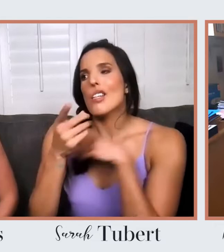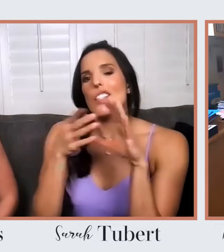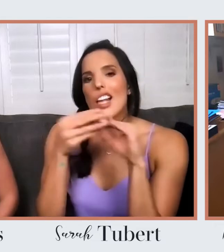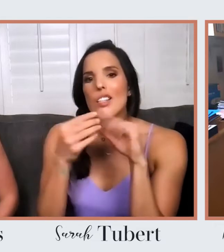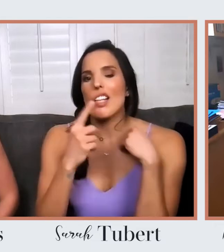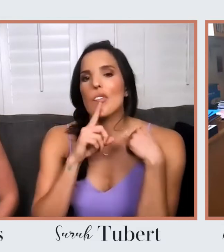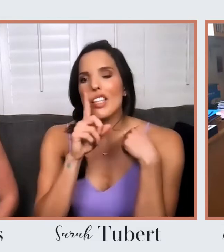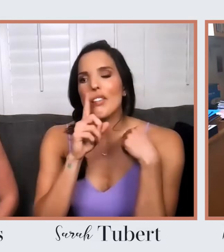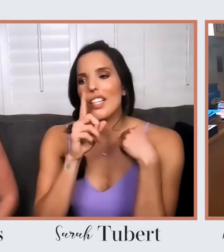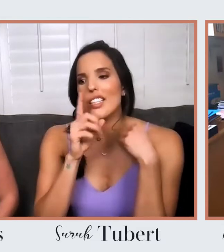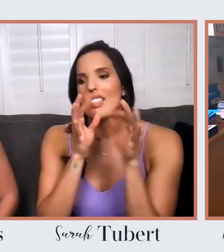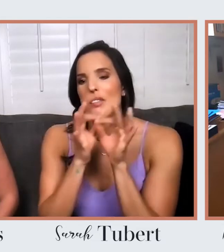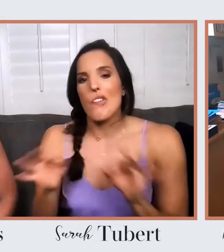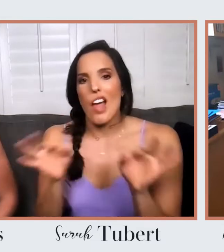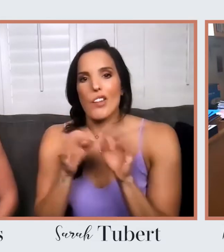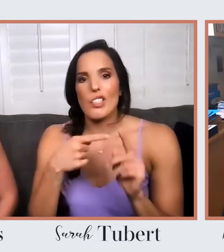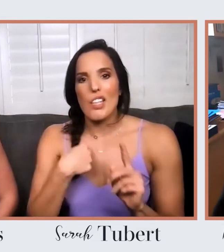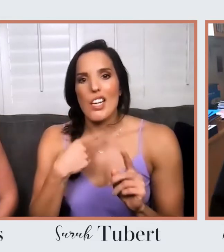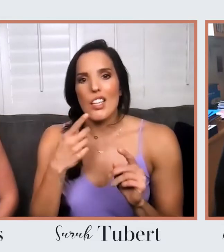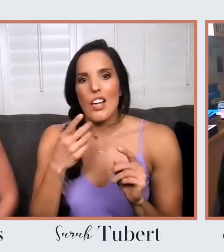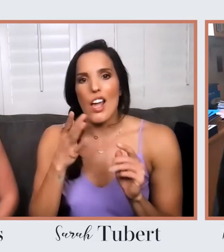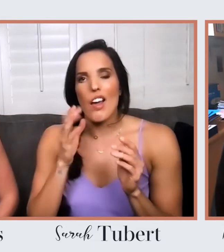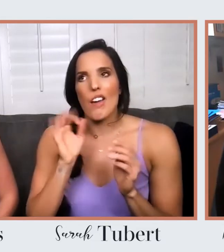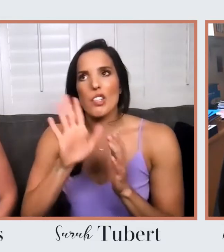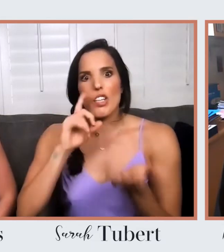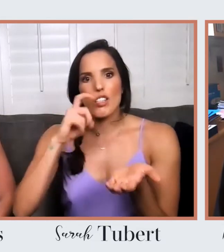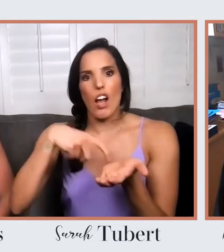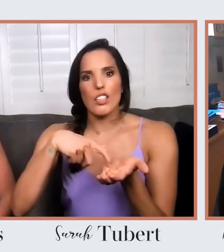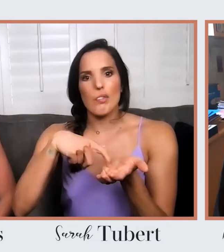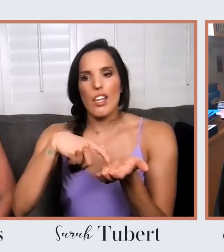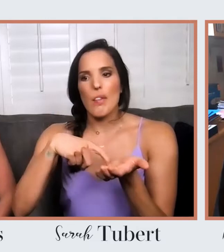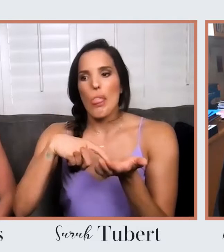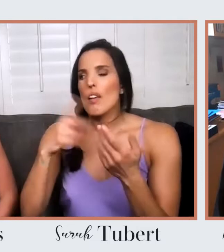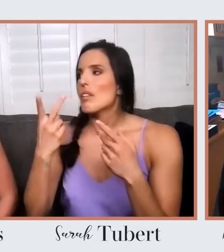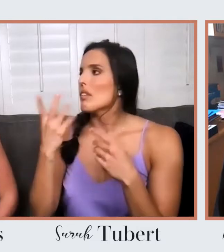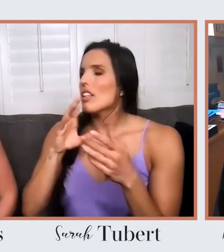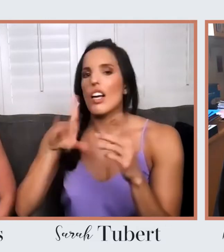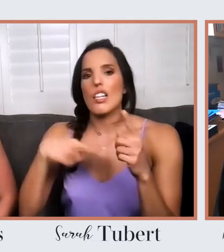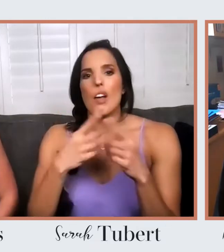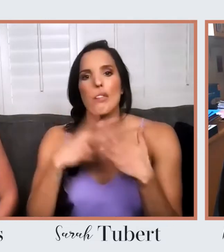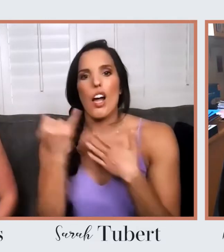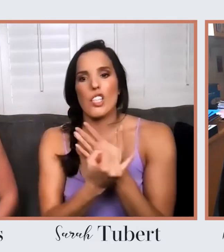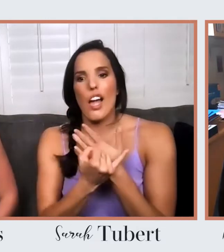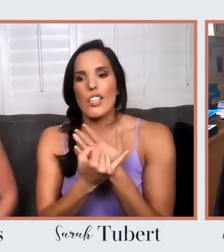You said something that really was profound to me of your acknowledgement when we were talking about a project